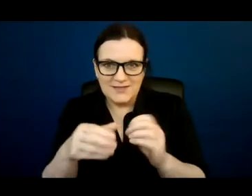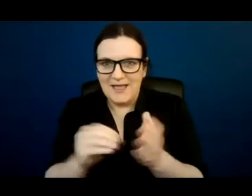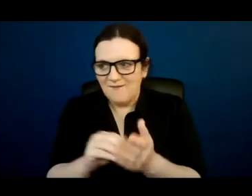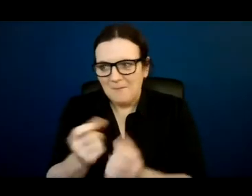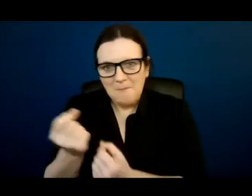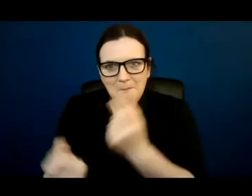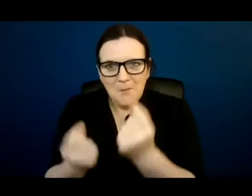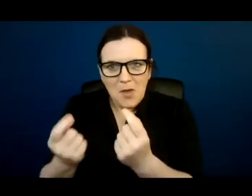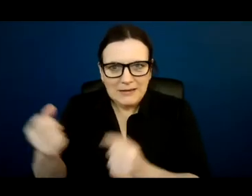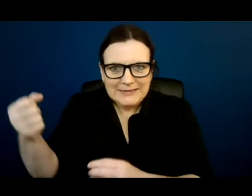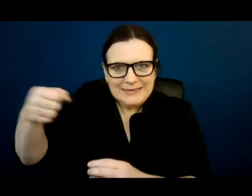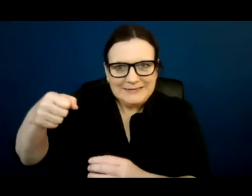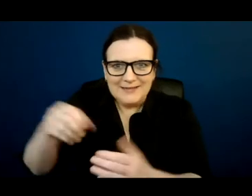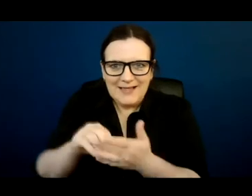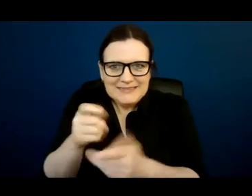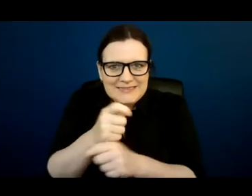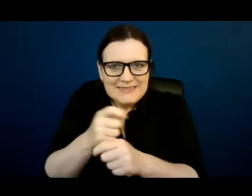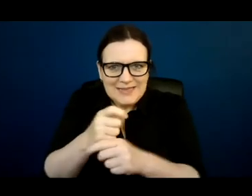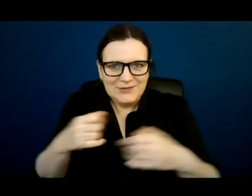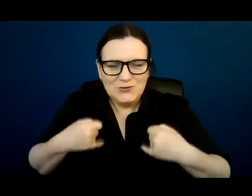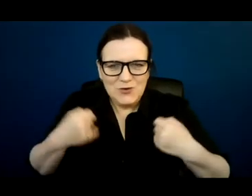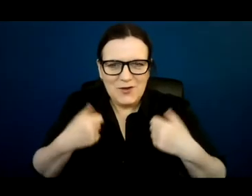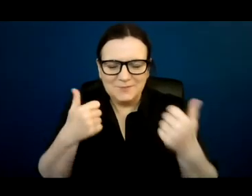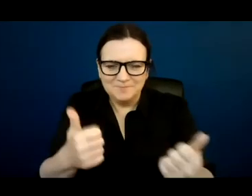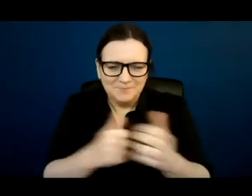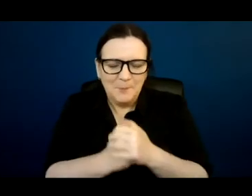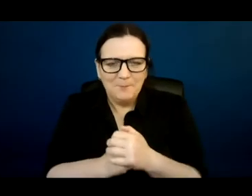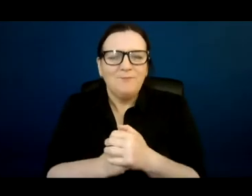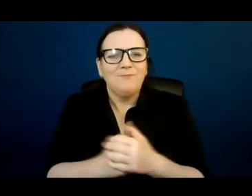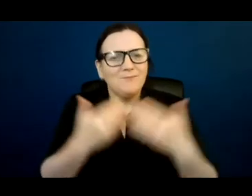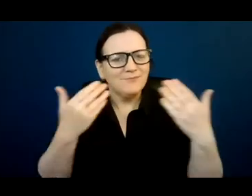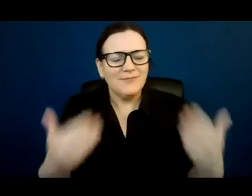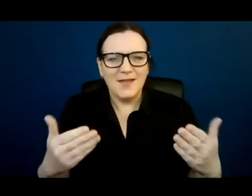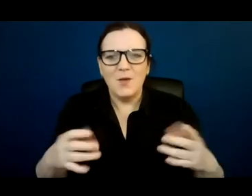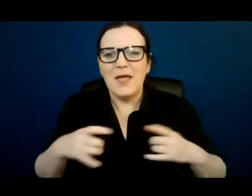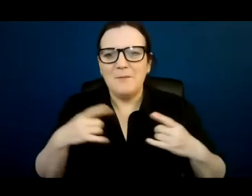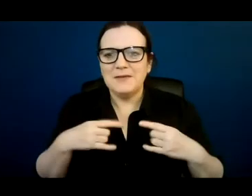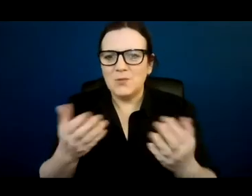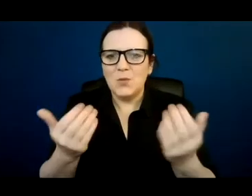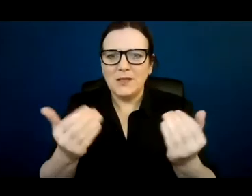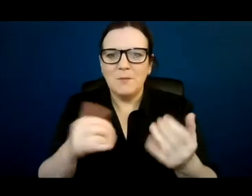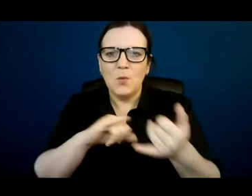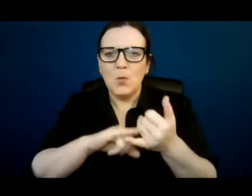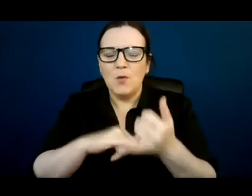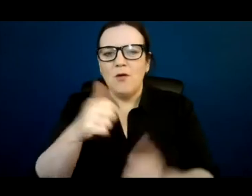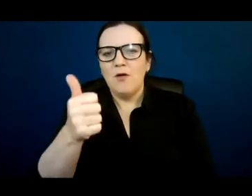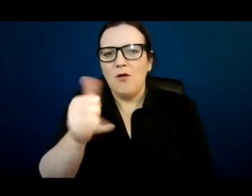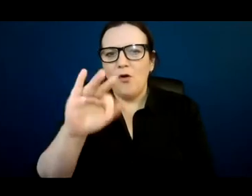enjoy a cup of tea. So I am now very happy to welcome Áine Flynn to start our next session.